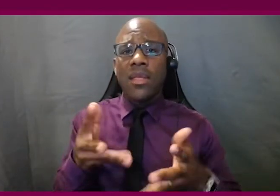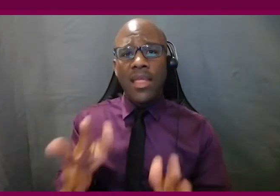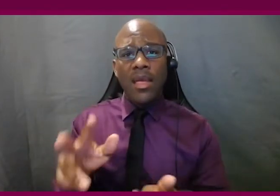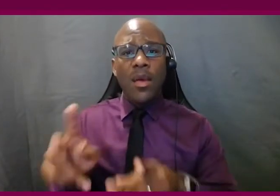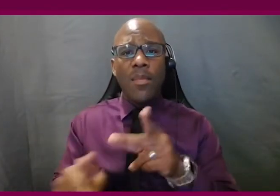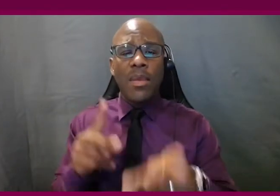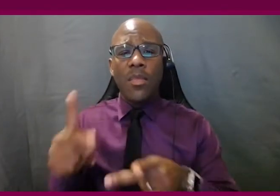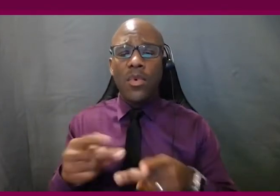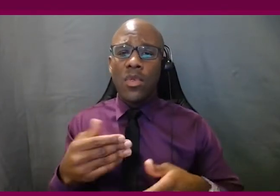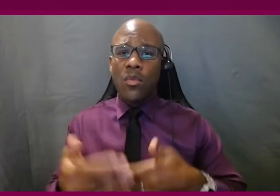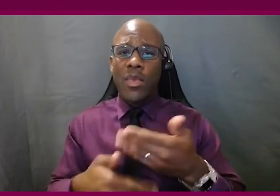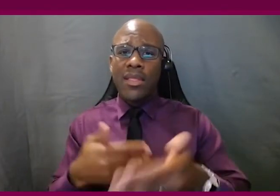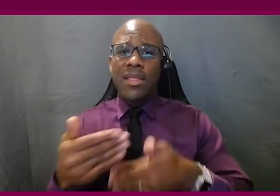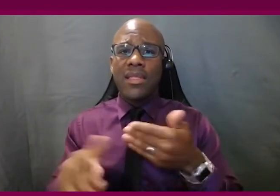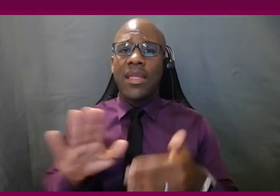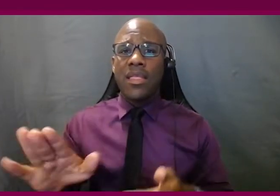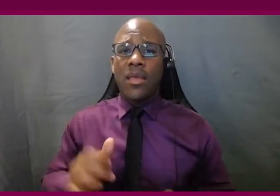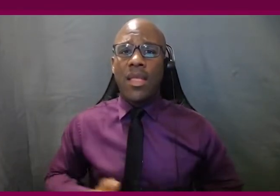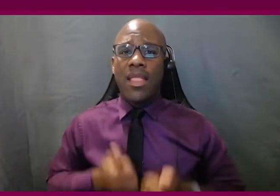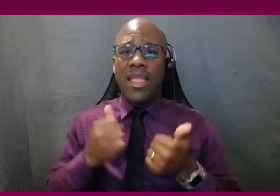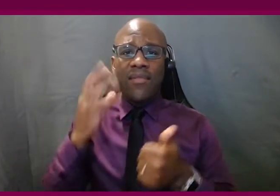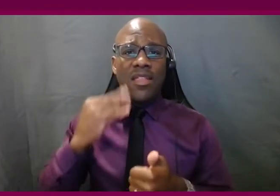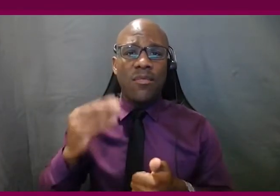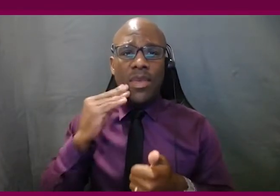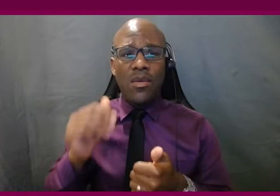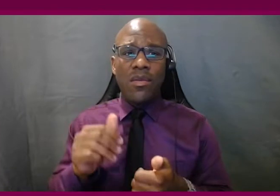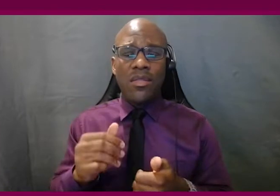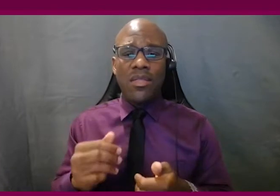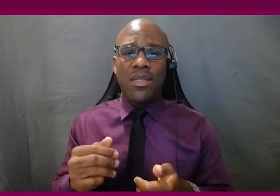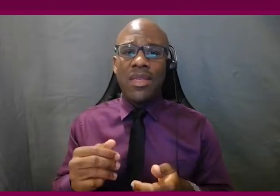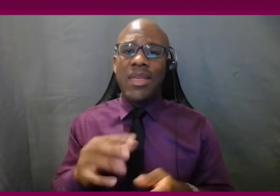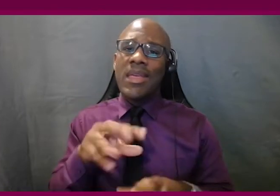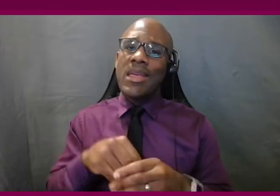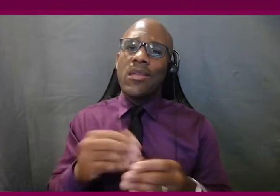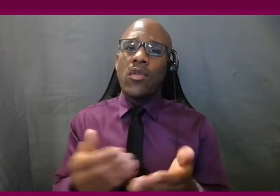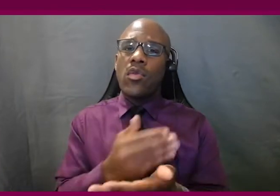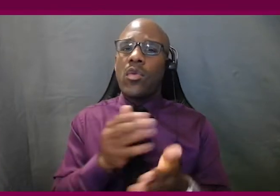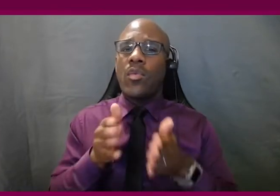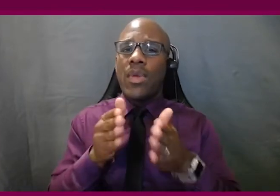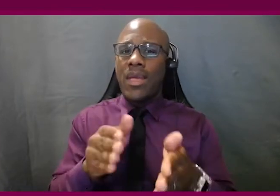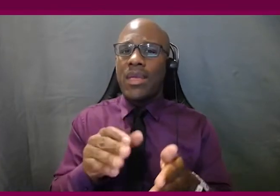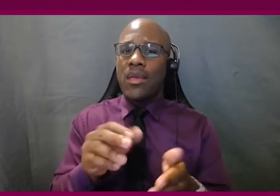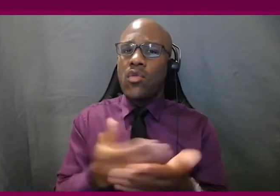And the work that you do, it's so important because escapism, specifically art as a form